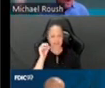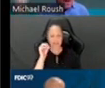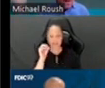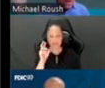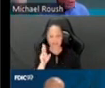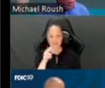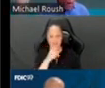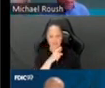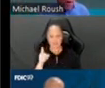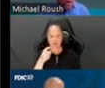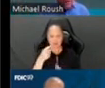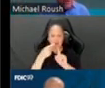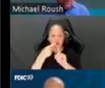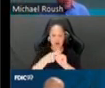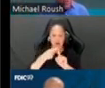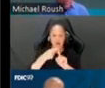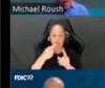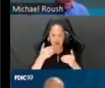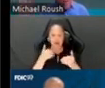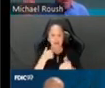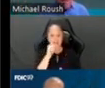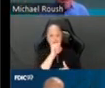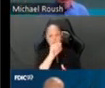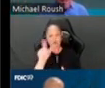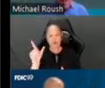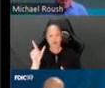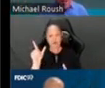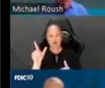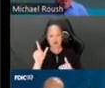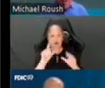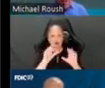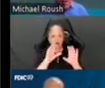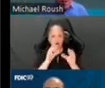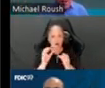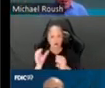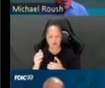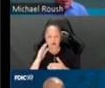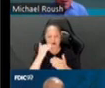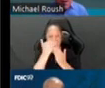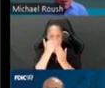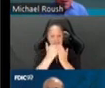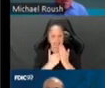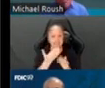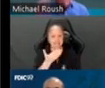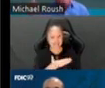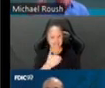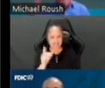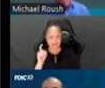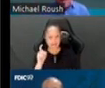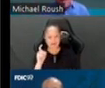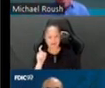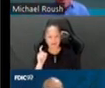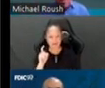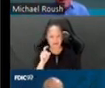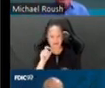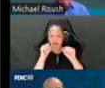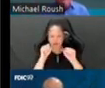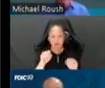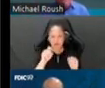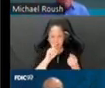automatically will have all of the lessons there or can I modify for them.